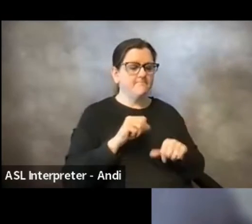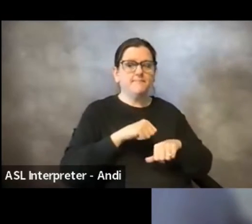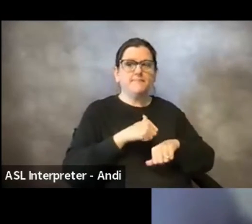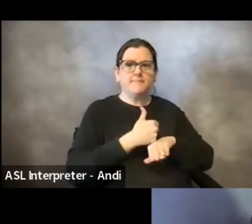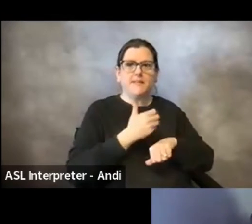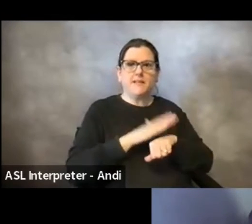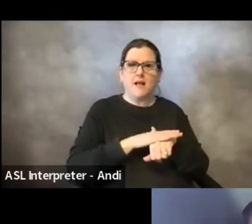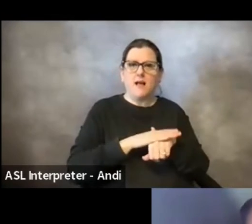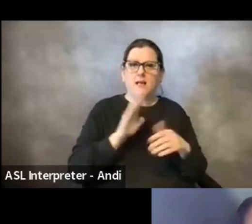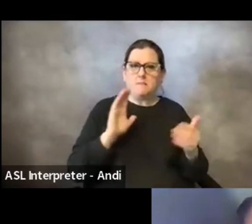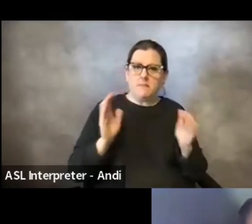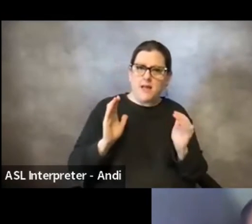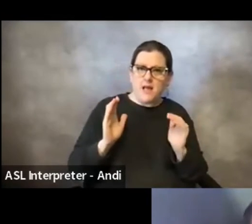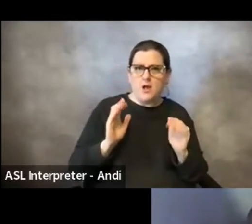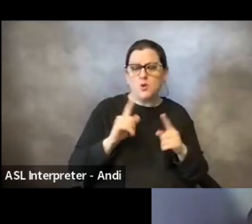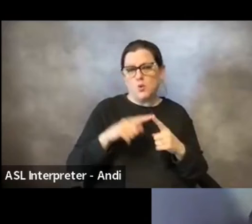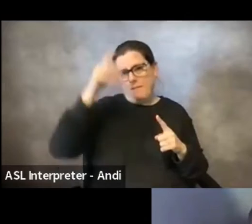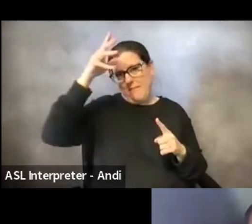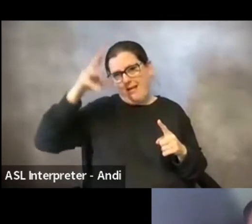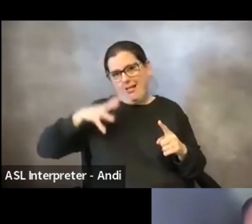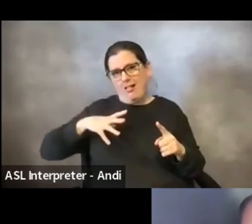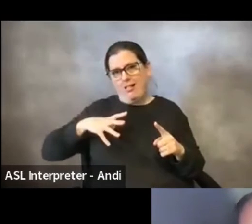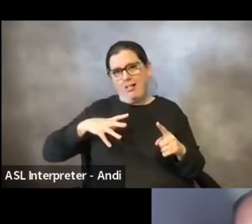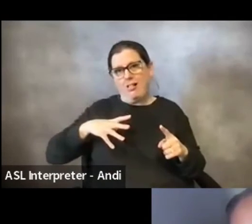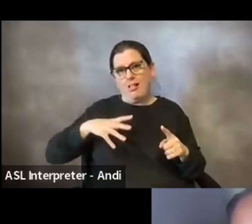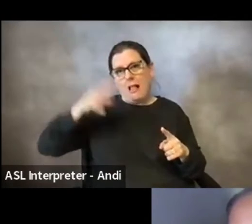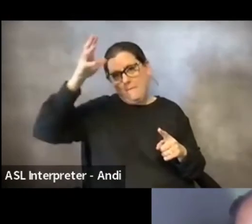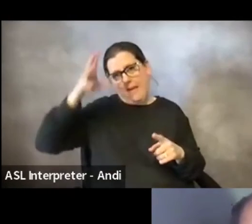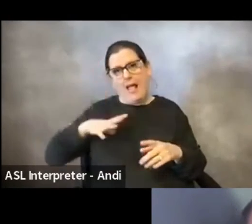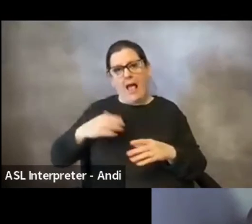comparison to male, so males are at increased risk of readmission